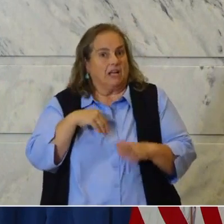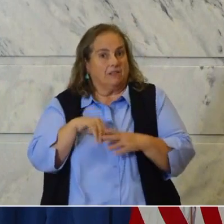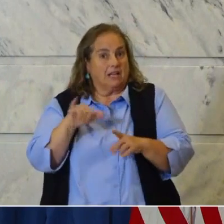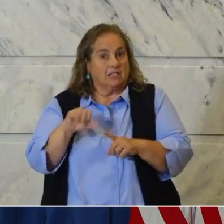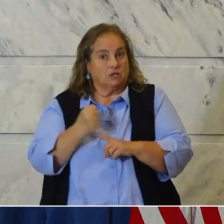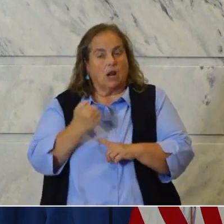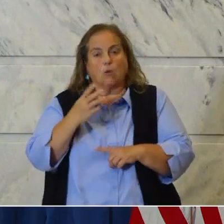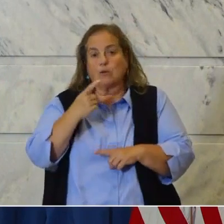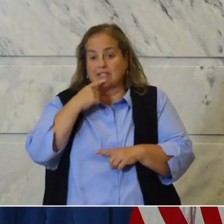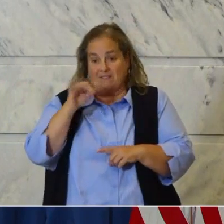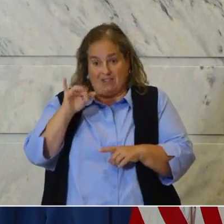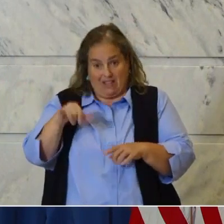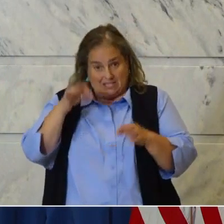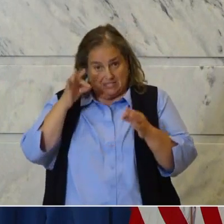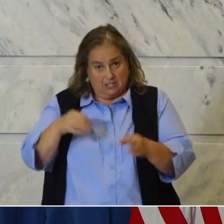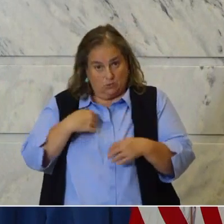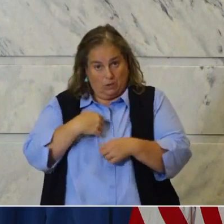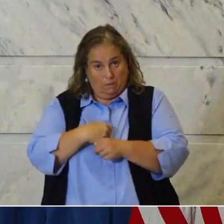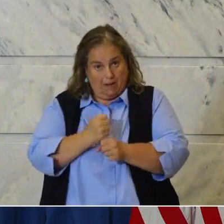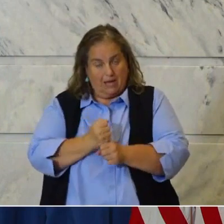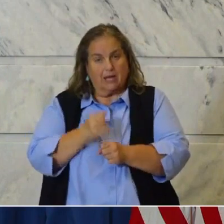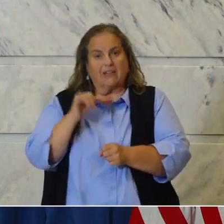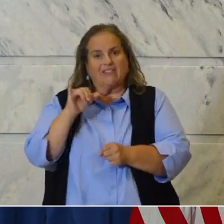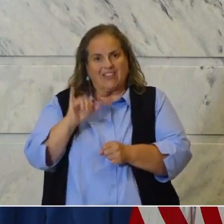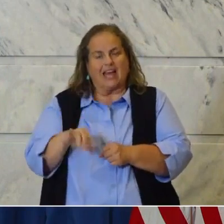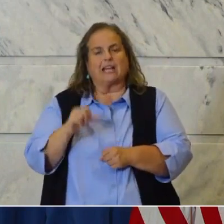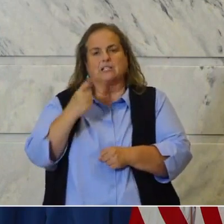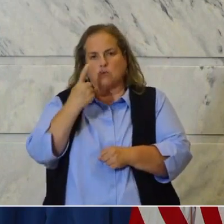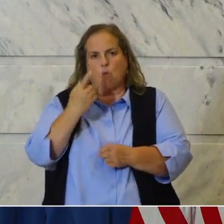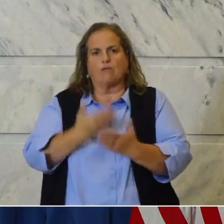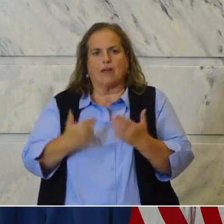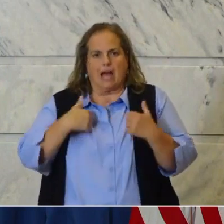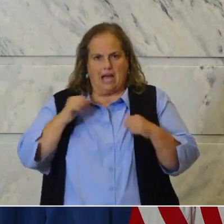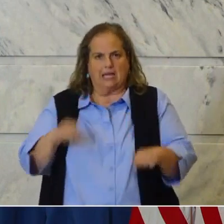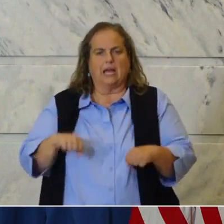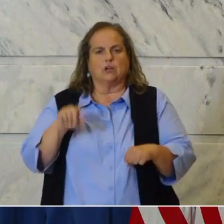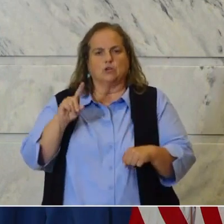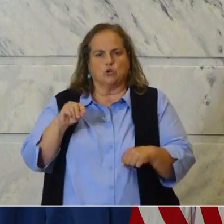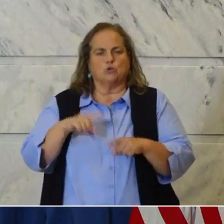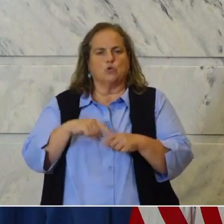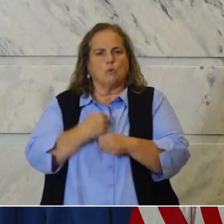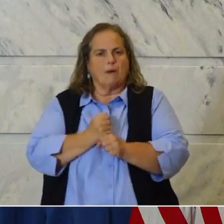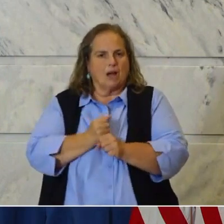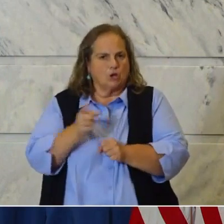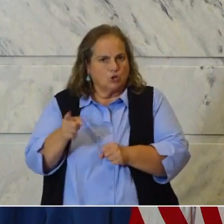is the decision we make, this is a step that we can take to make you as safe as possible. So again